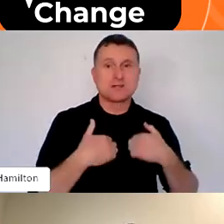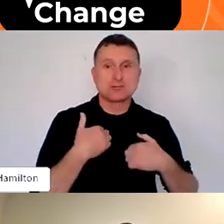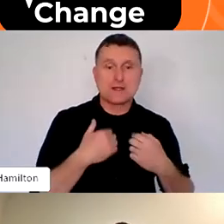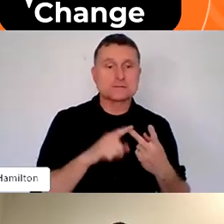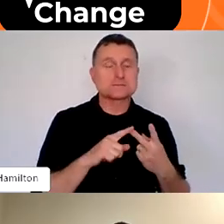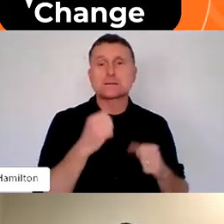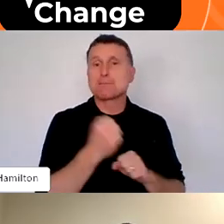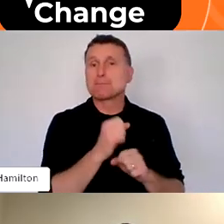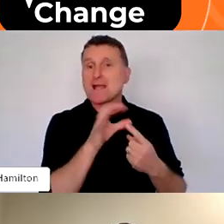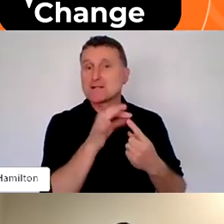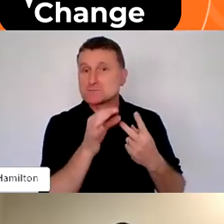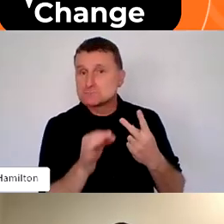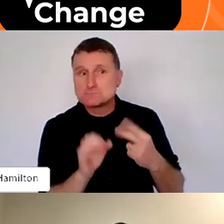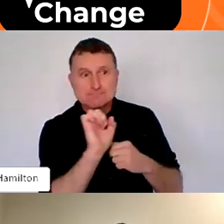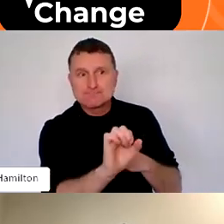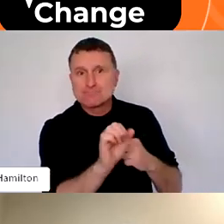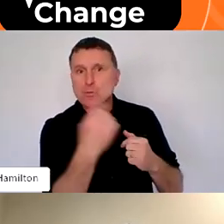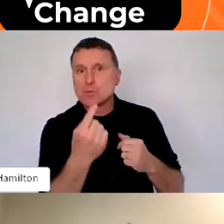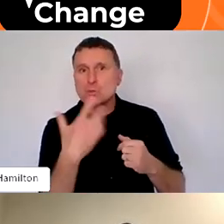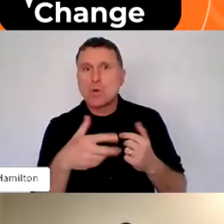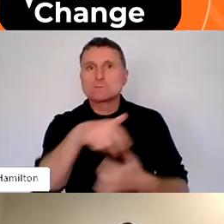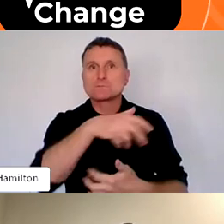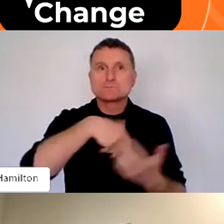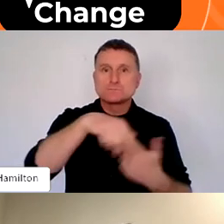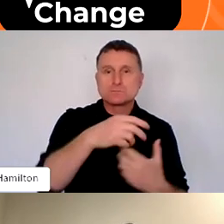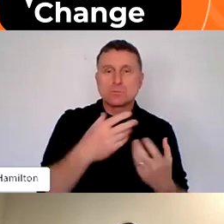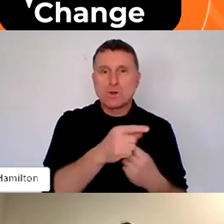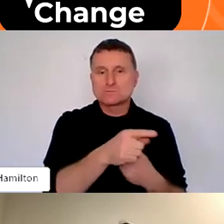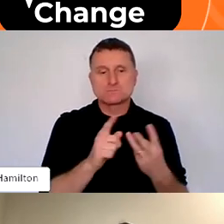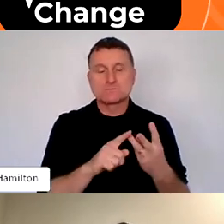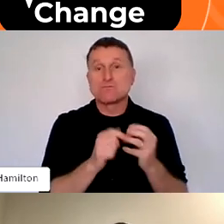they want to play with, make friends, form relationships with adults